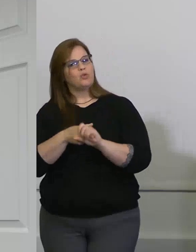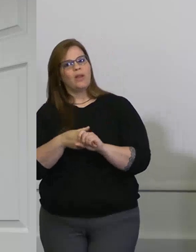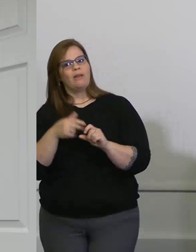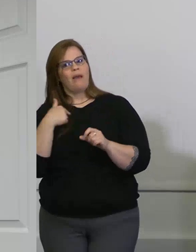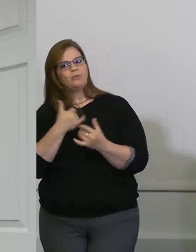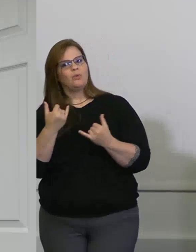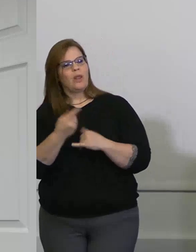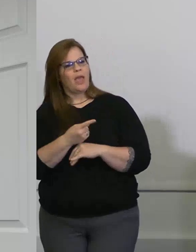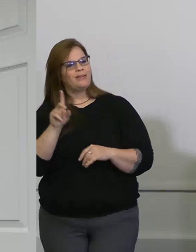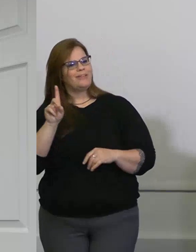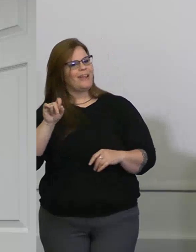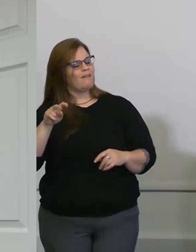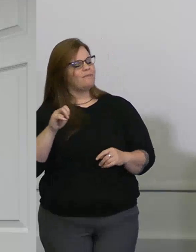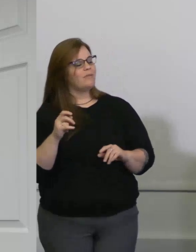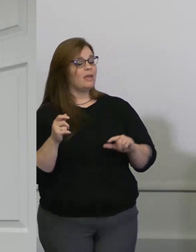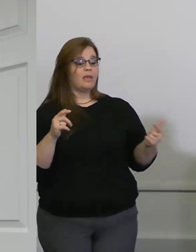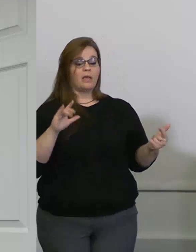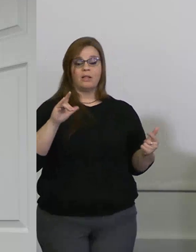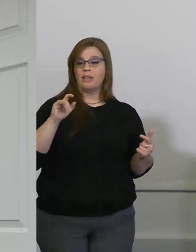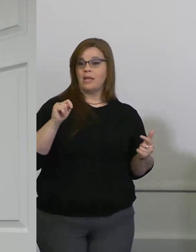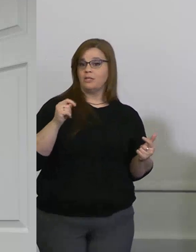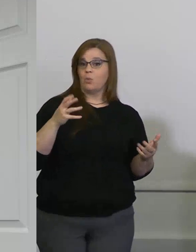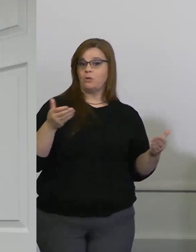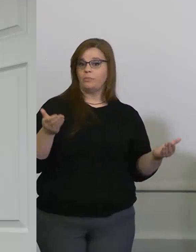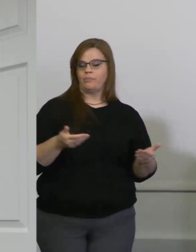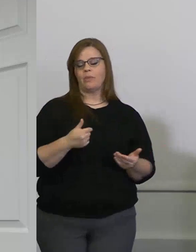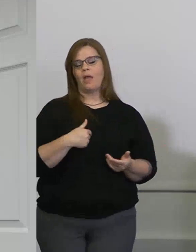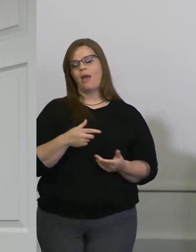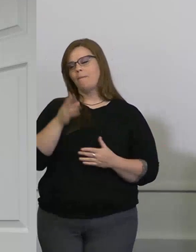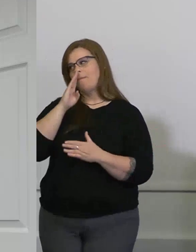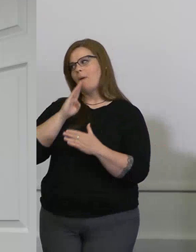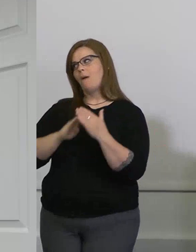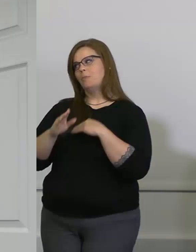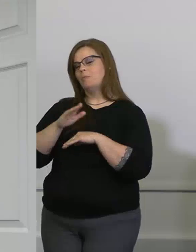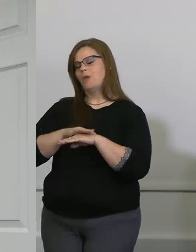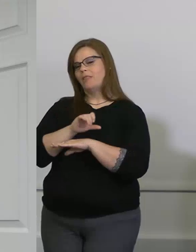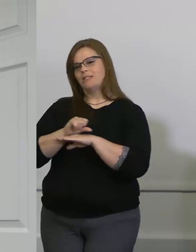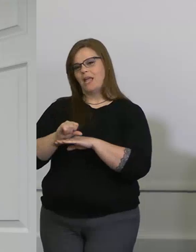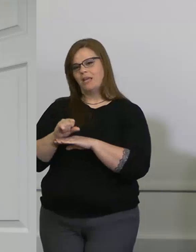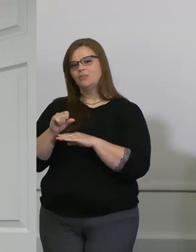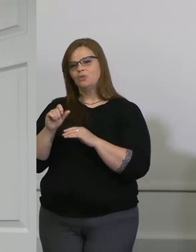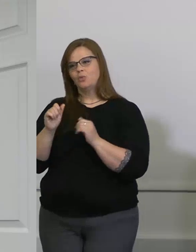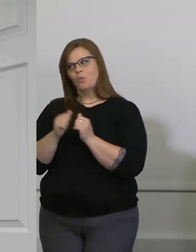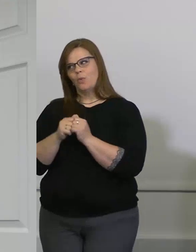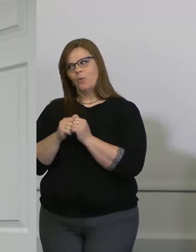I'll just say it, I'm, I'm humbled to be on the same stage as Dave. I have a huge amount of respect and admiration for the work he does.